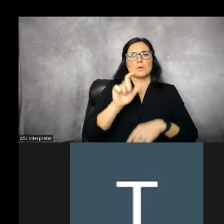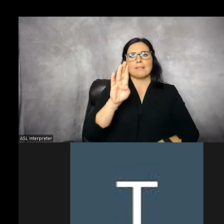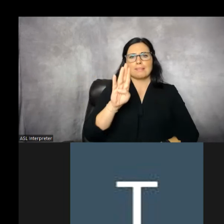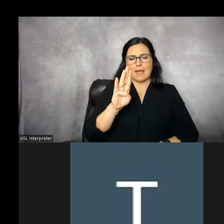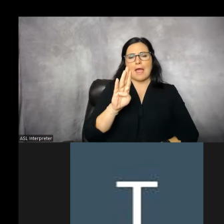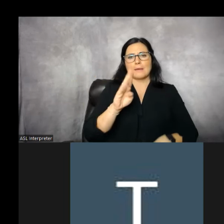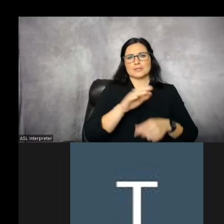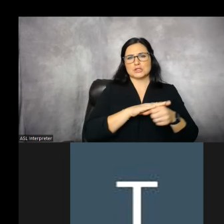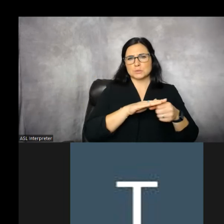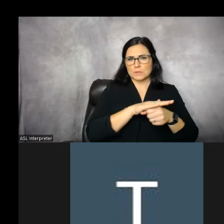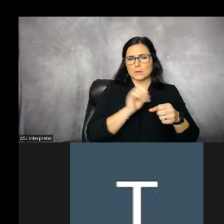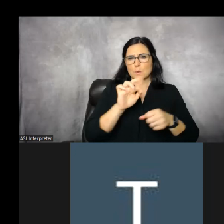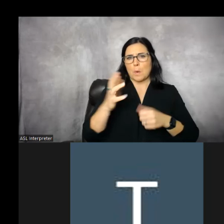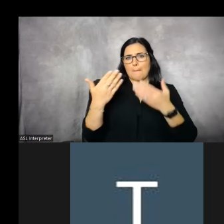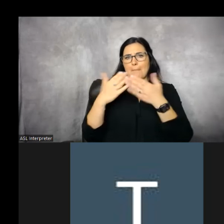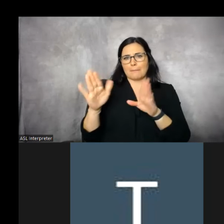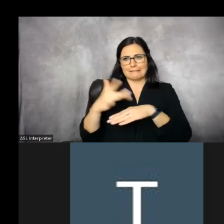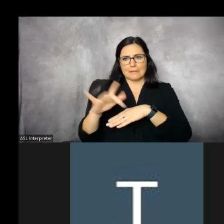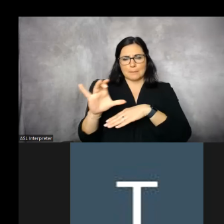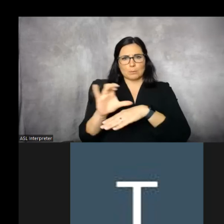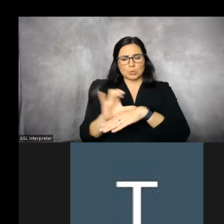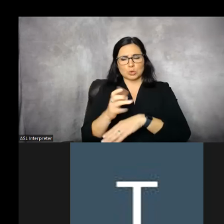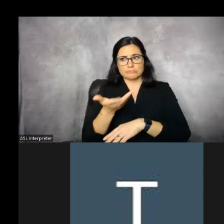Or publicly available computers where you have a certain number